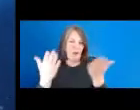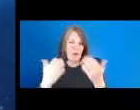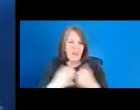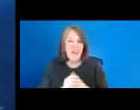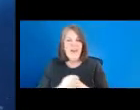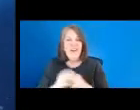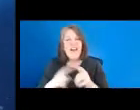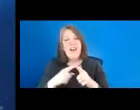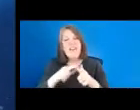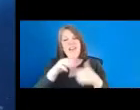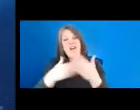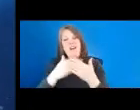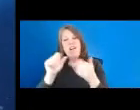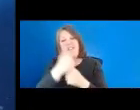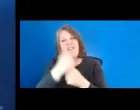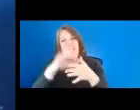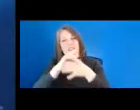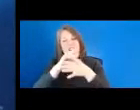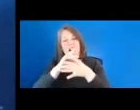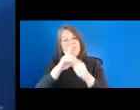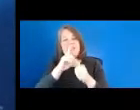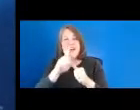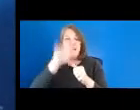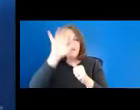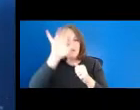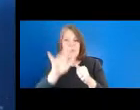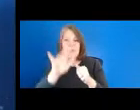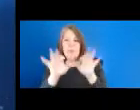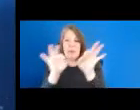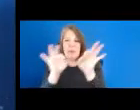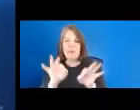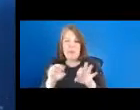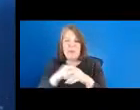of the other content is laid out here in document form.